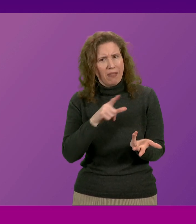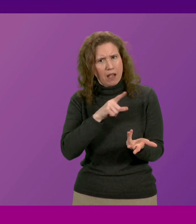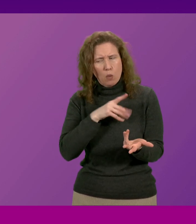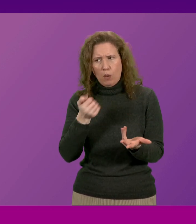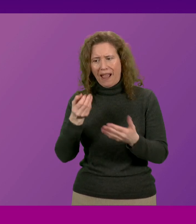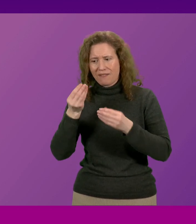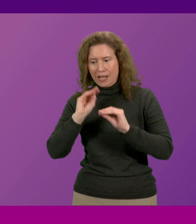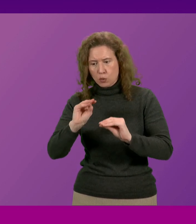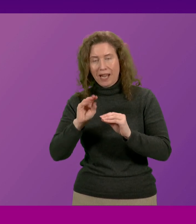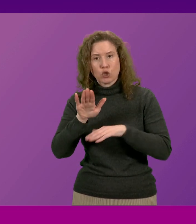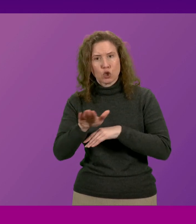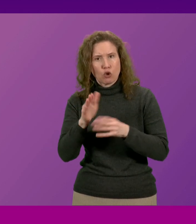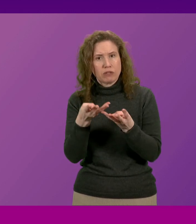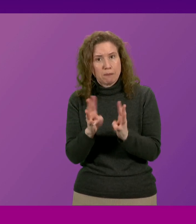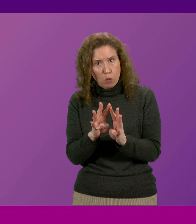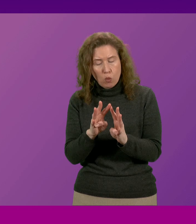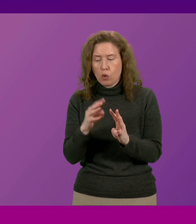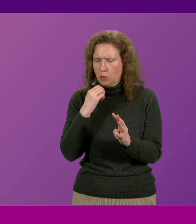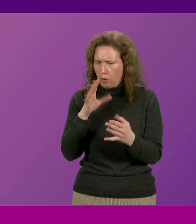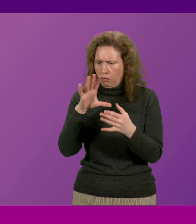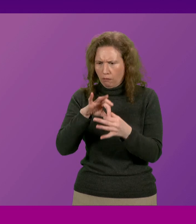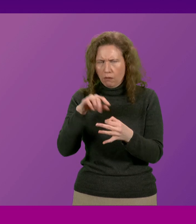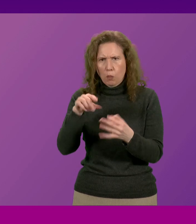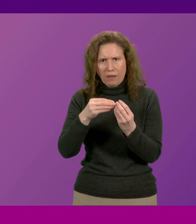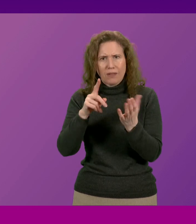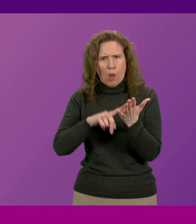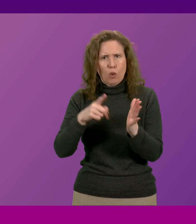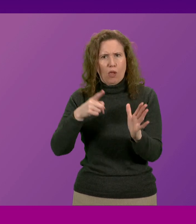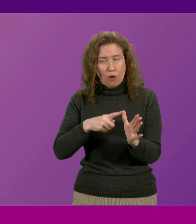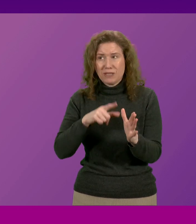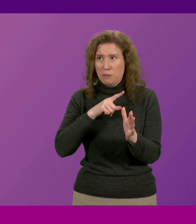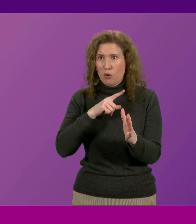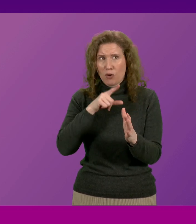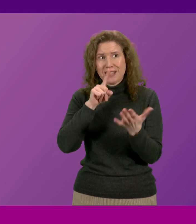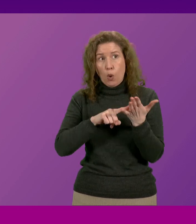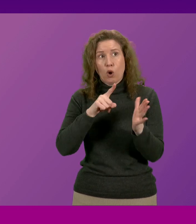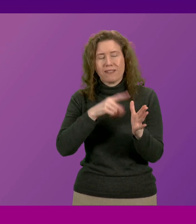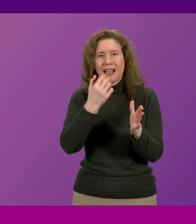assurance board with local authorities, which have the statutory and legal obligation to